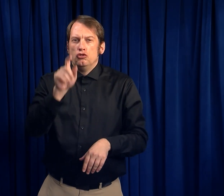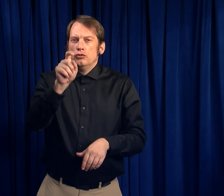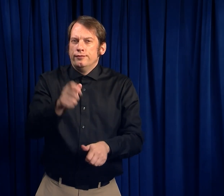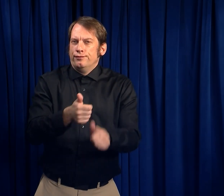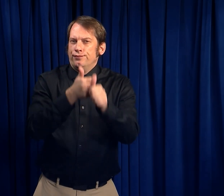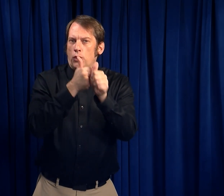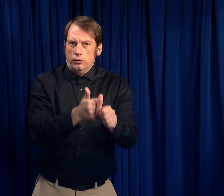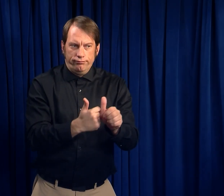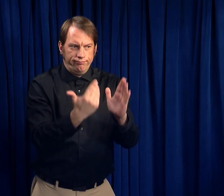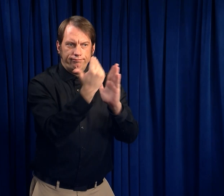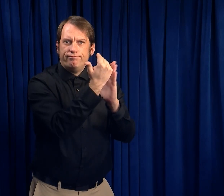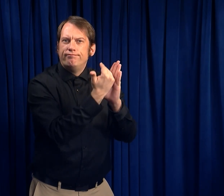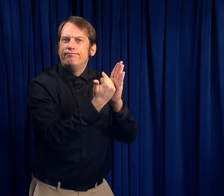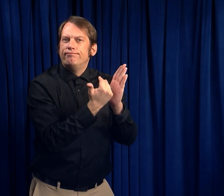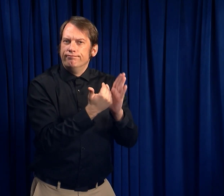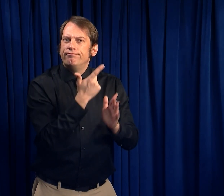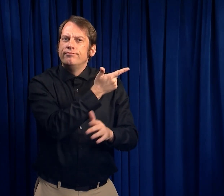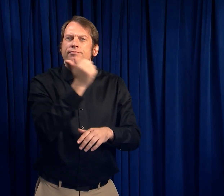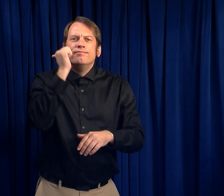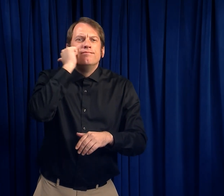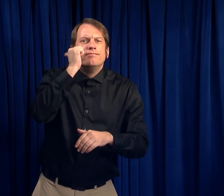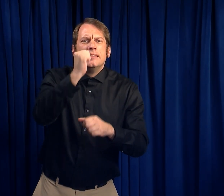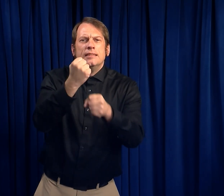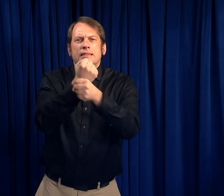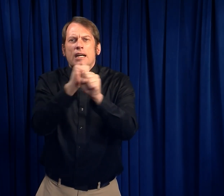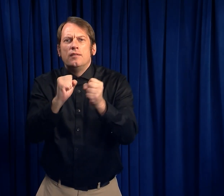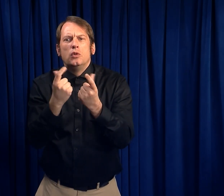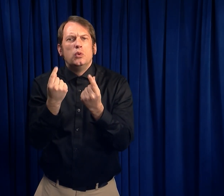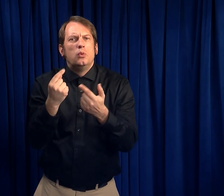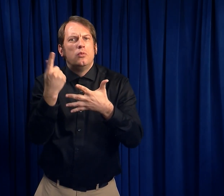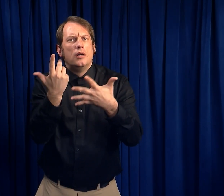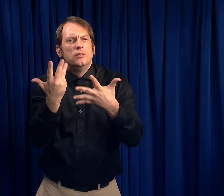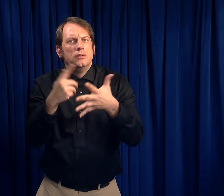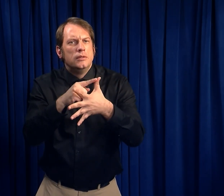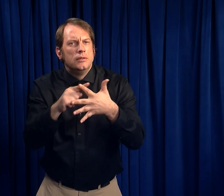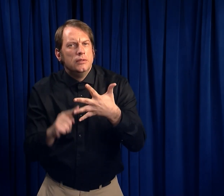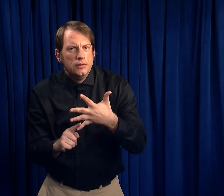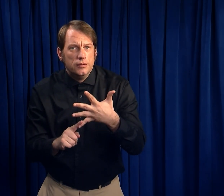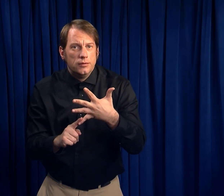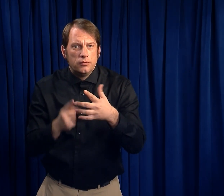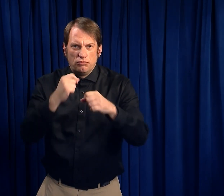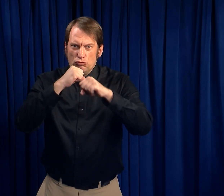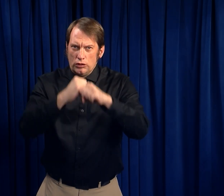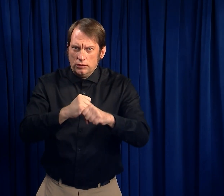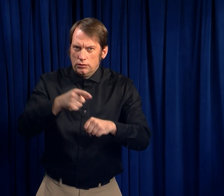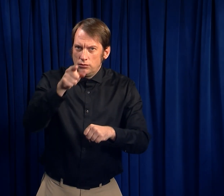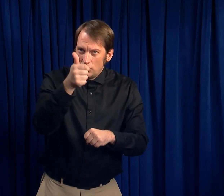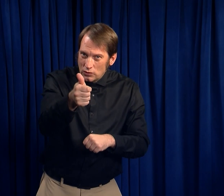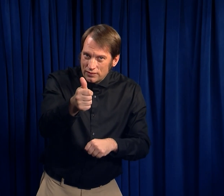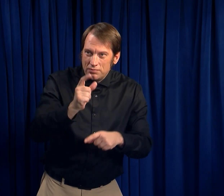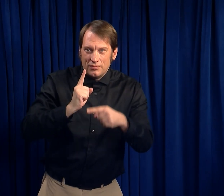You should follow the everyday recommended precautions and take extra steps to protect yourself